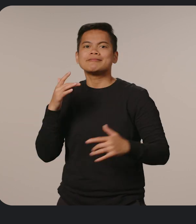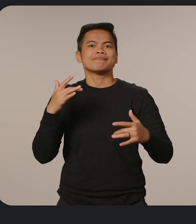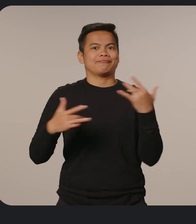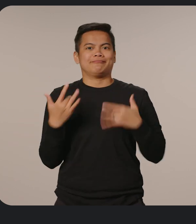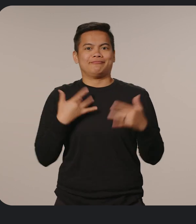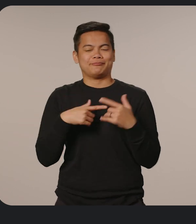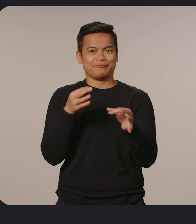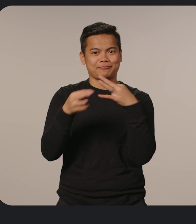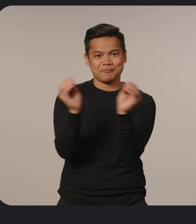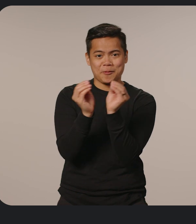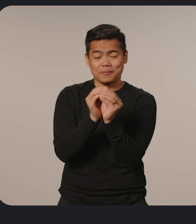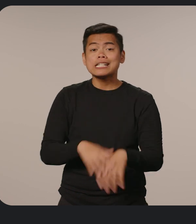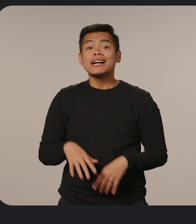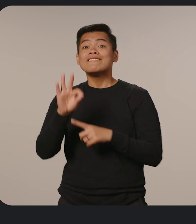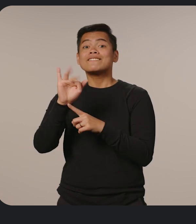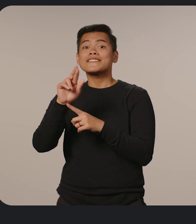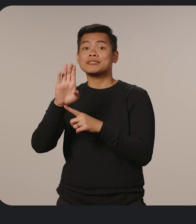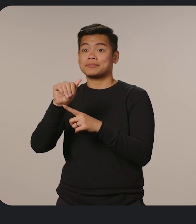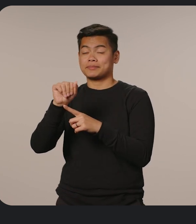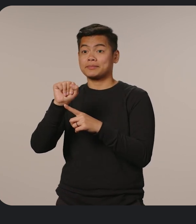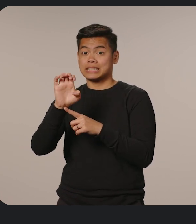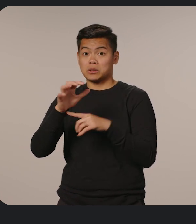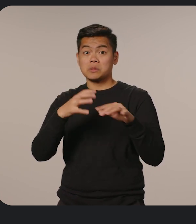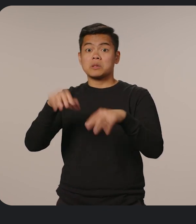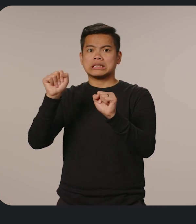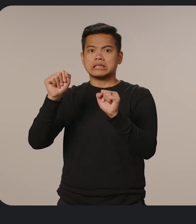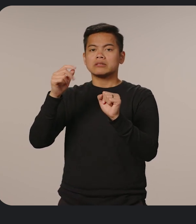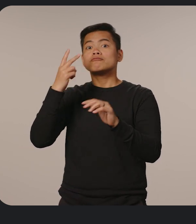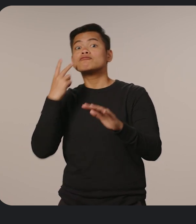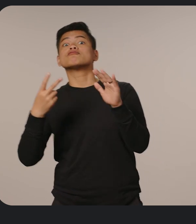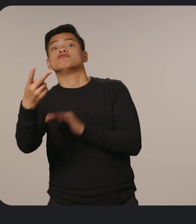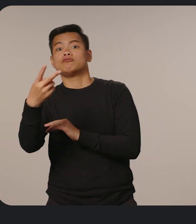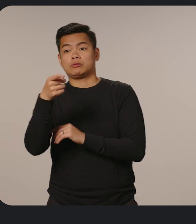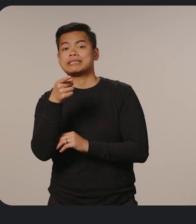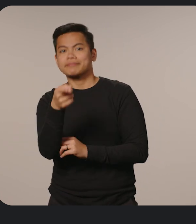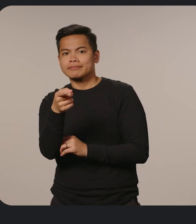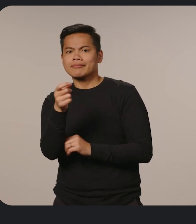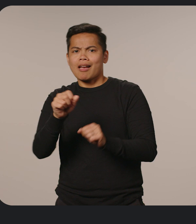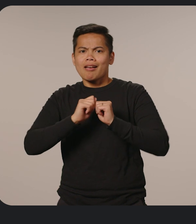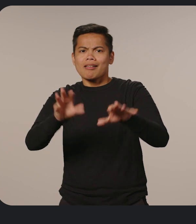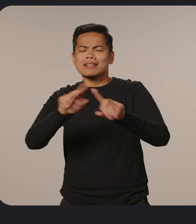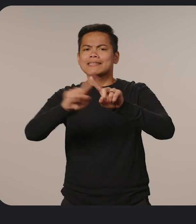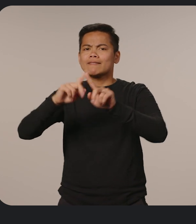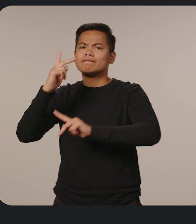about today in Firebase hosting preview channels allow you to deploy different